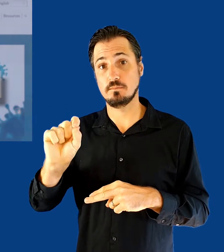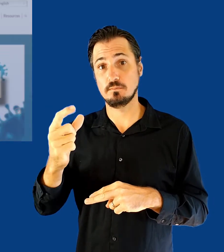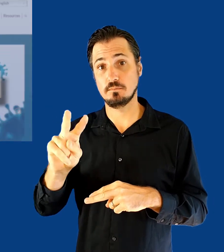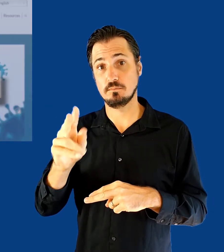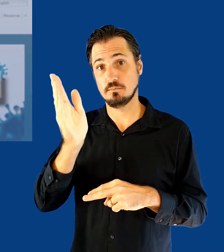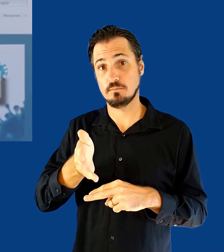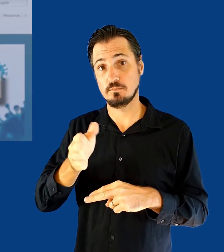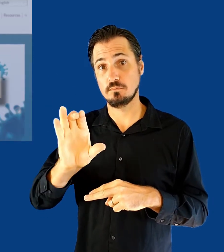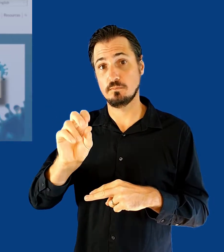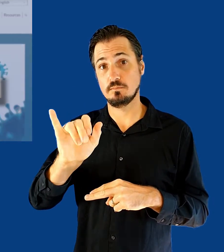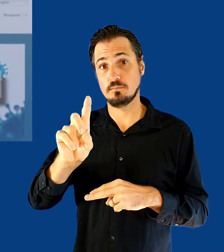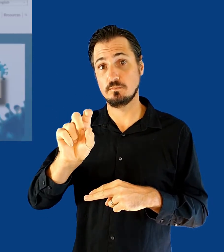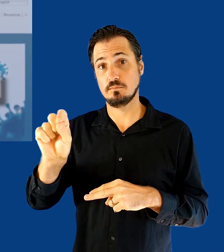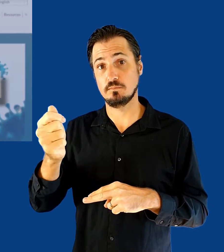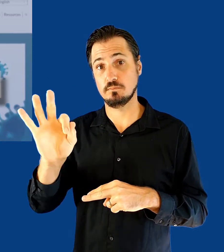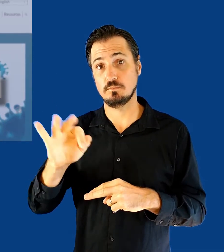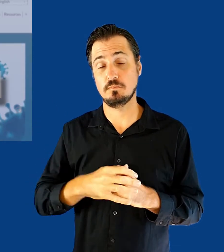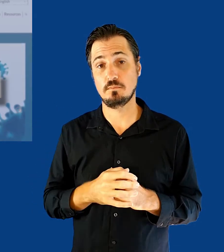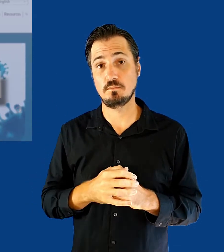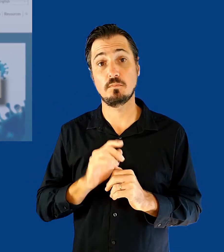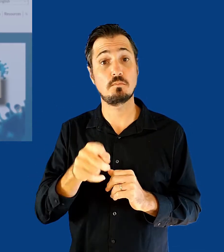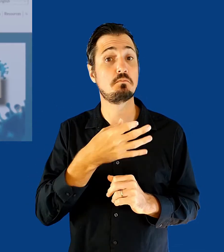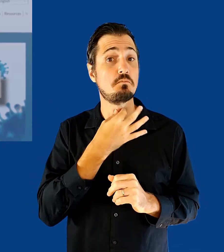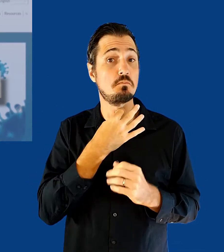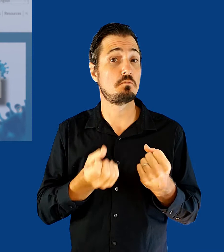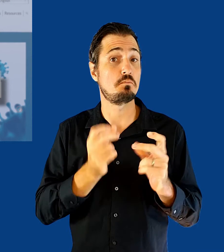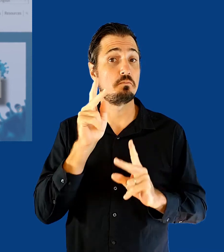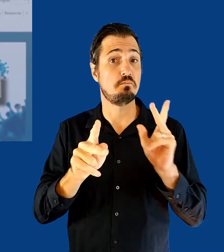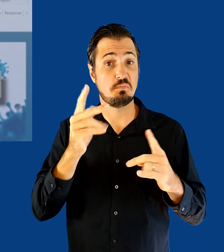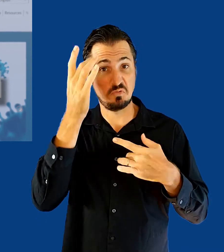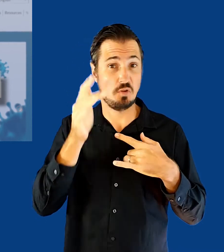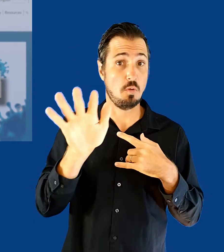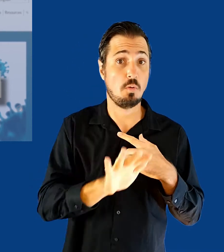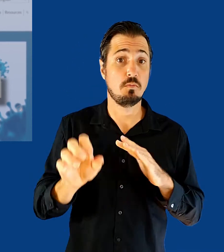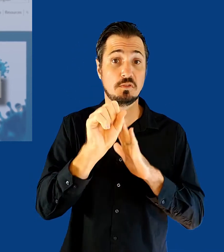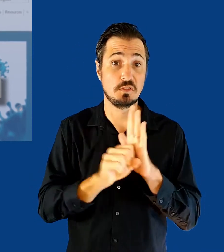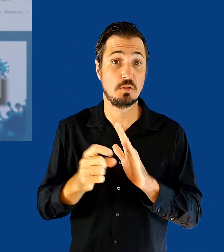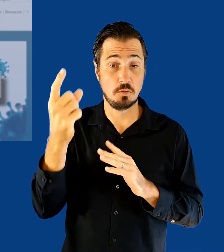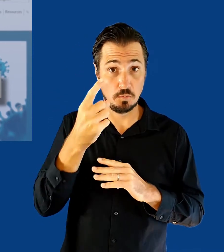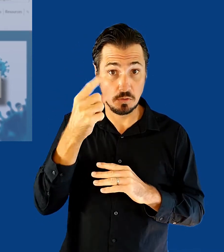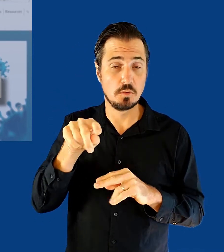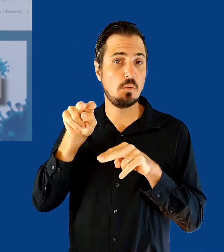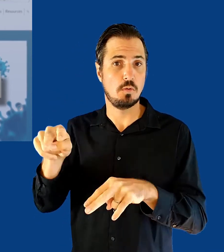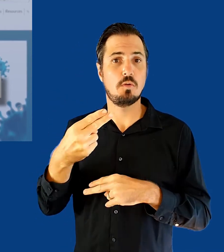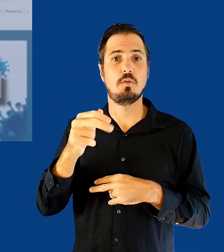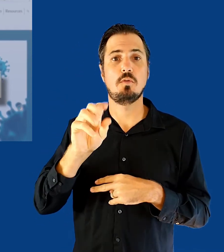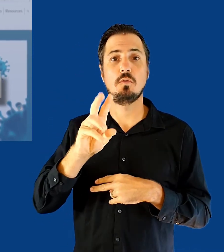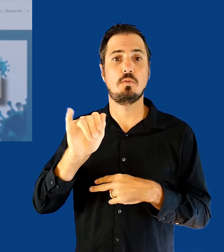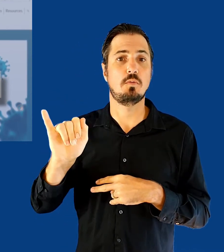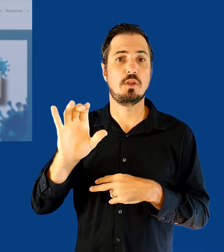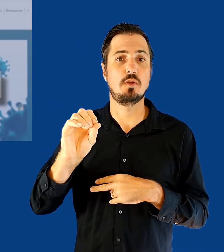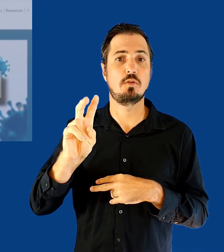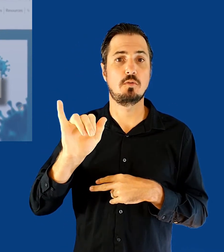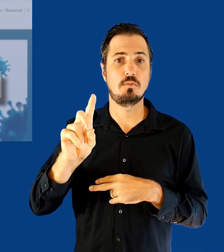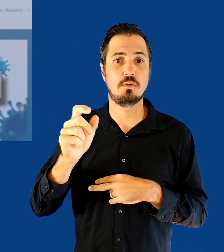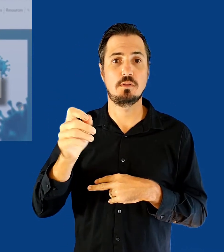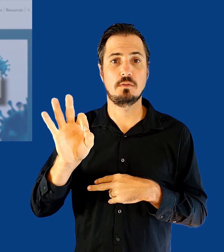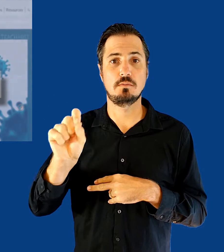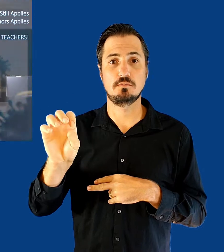To view the total number of positive cases across the state, please visit hawaiicovid19.com. The daily count on this site is updated at noon every day.